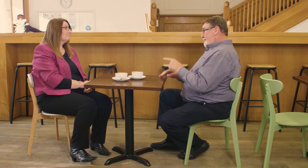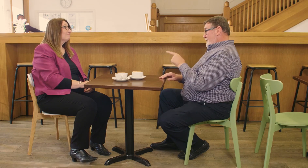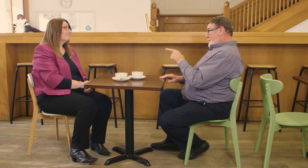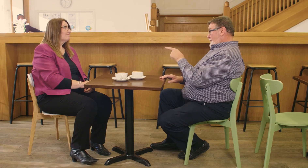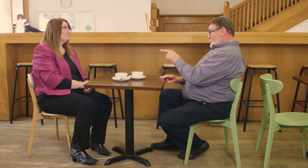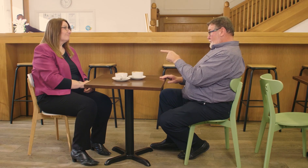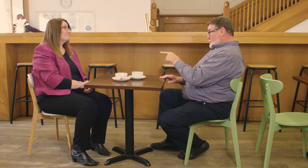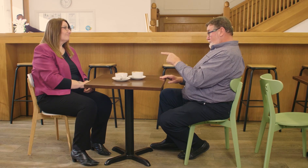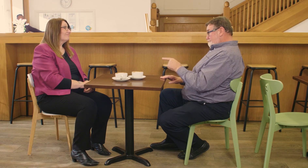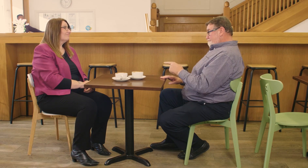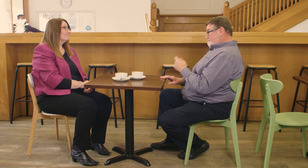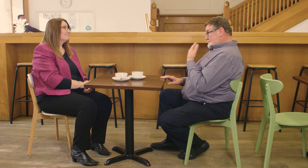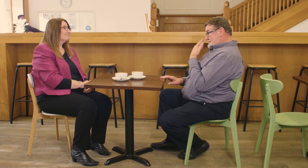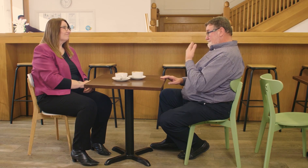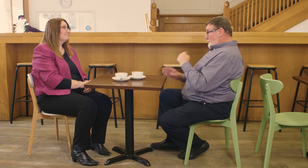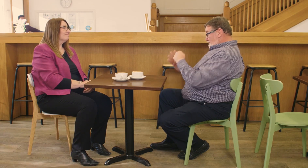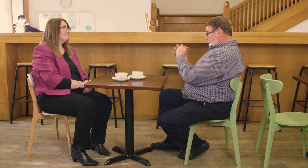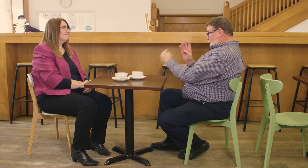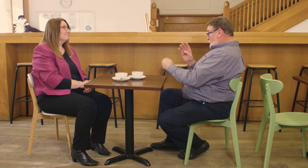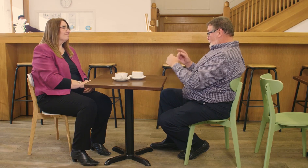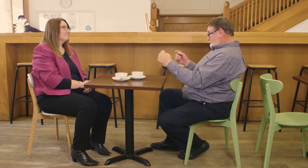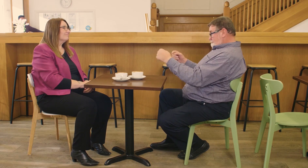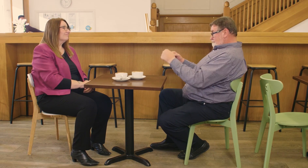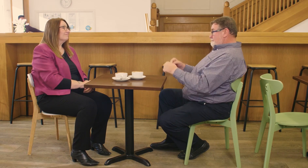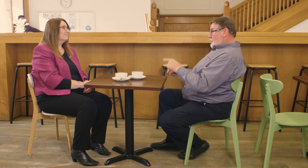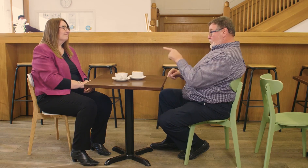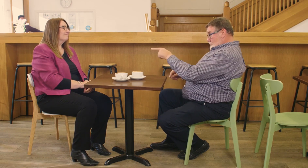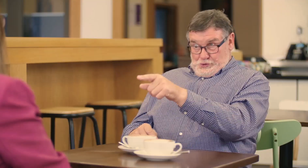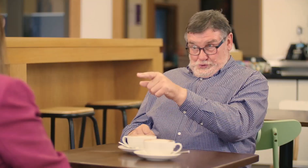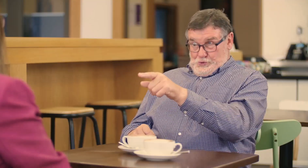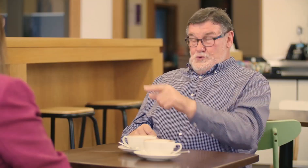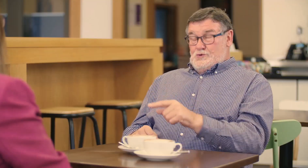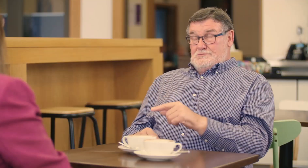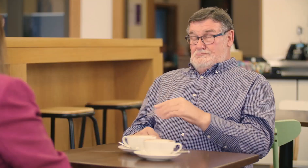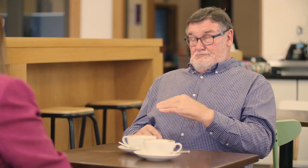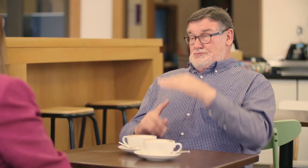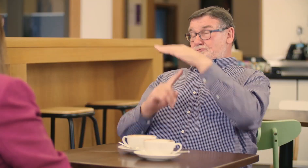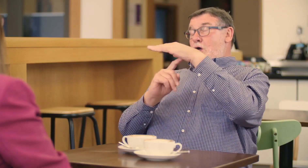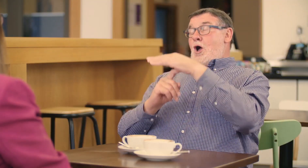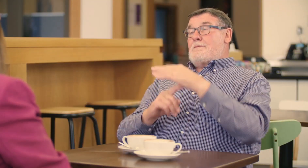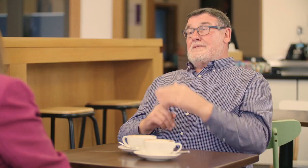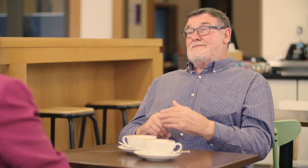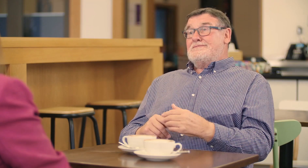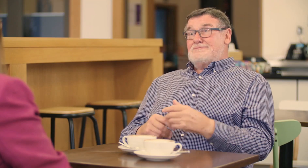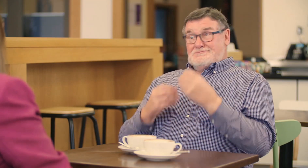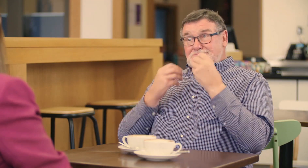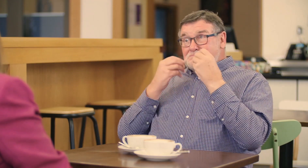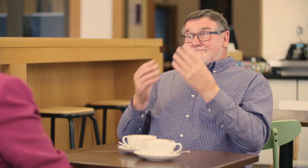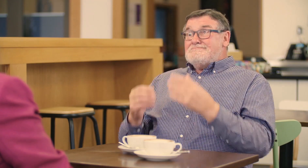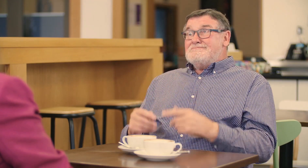You met every requirement, which was marvellous. Out of all the applicants, you came out on top,